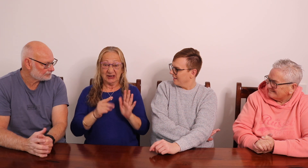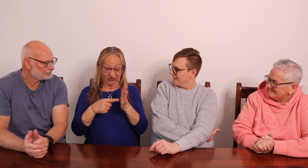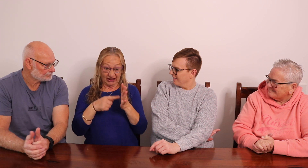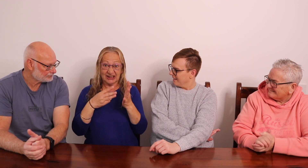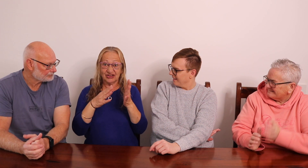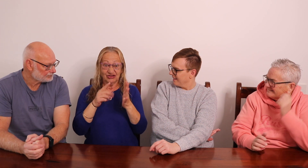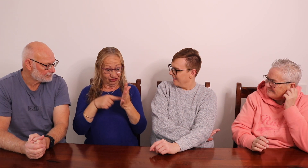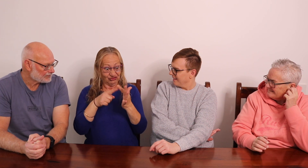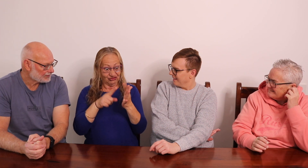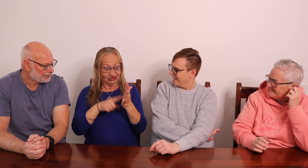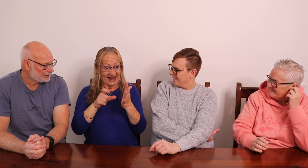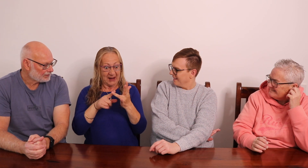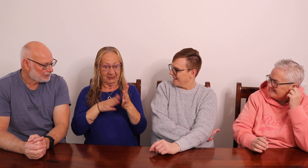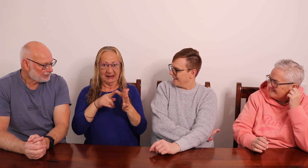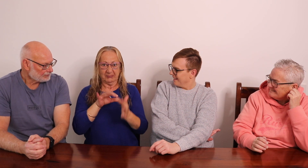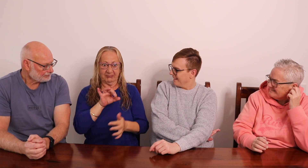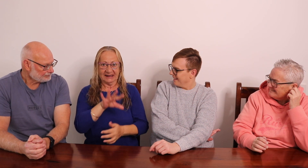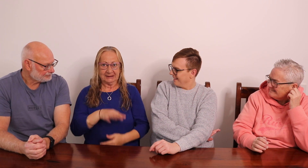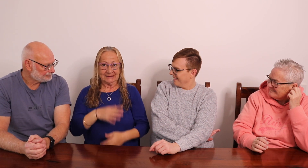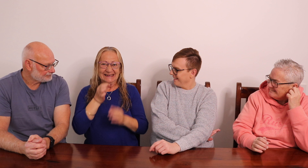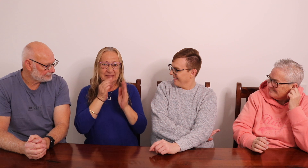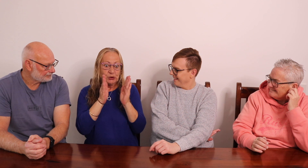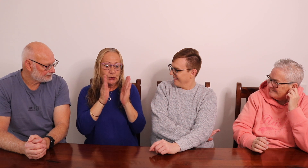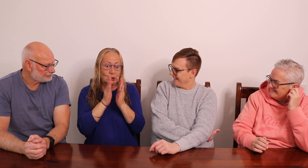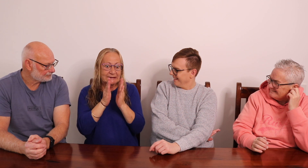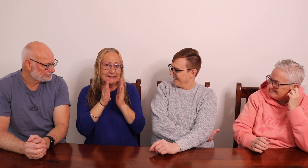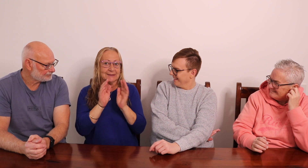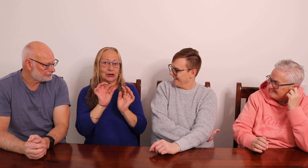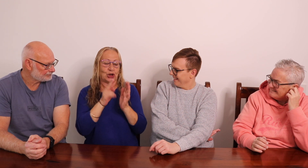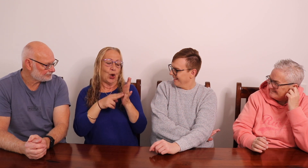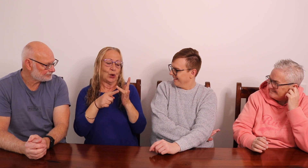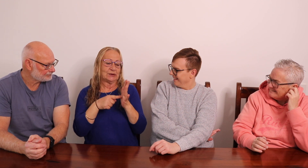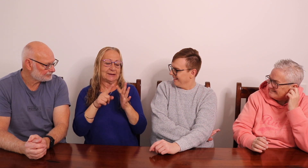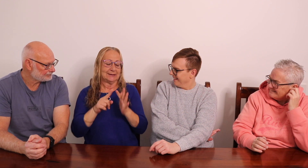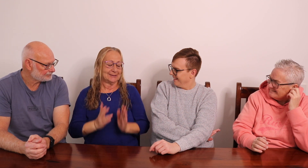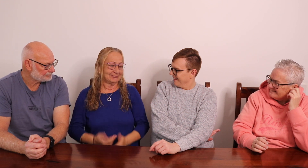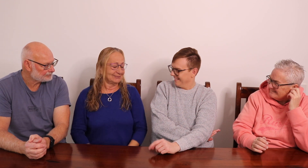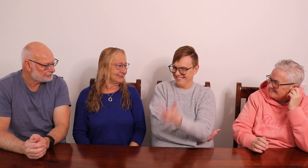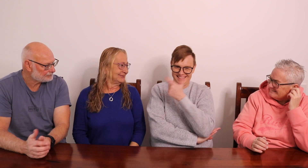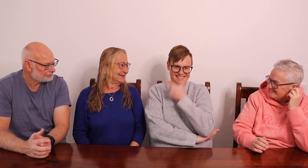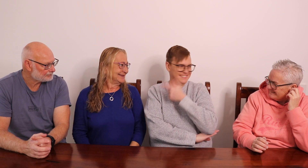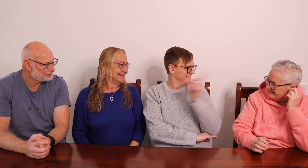Telecom that has to paid and for a quick, short note.